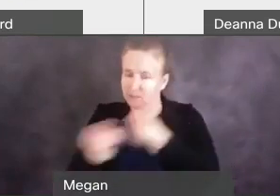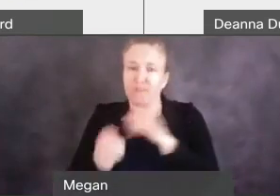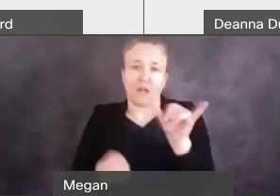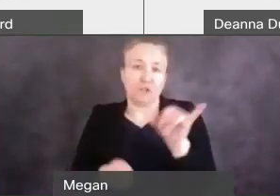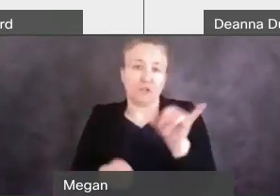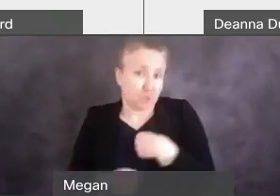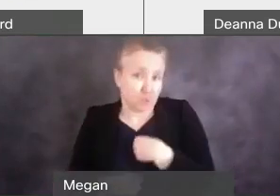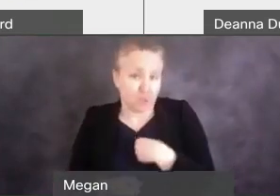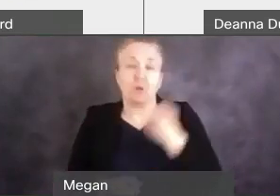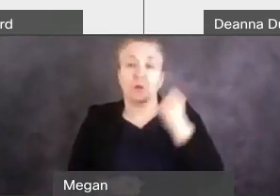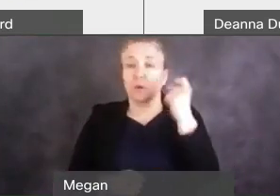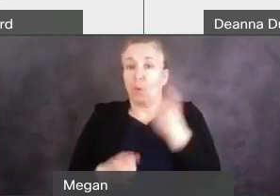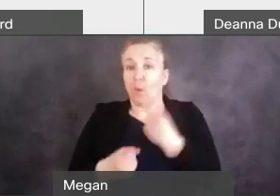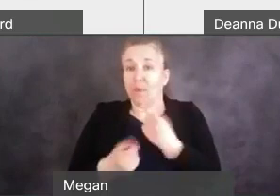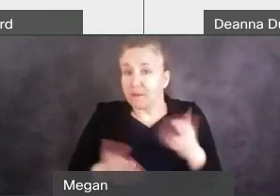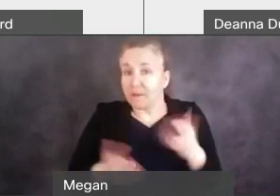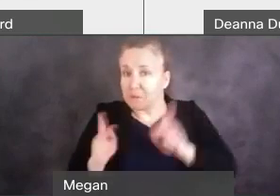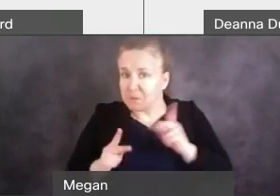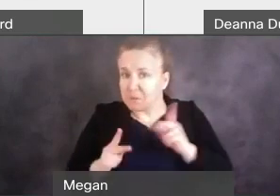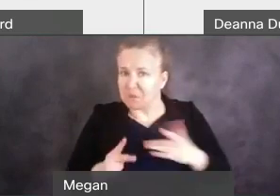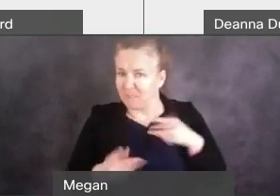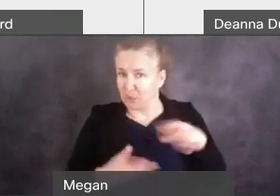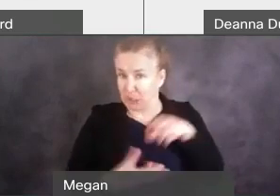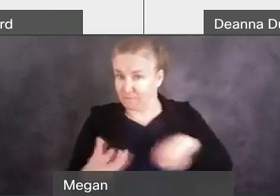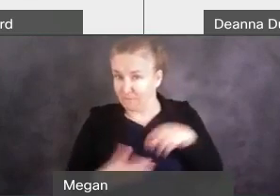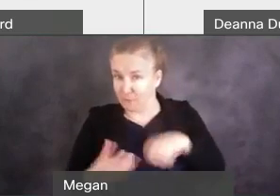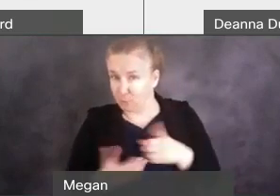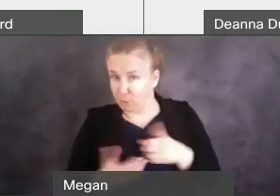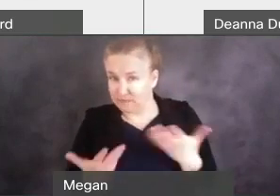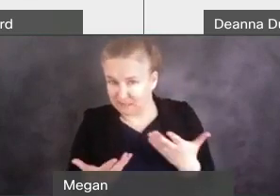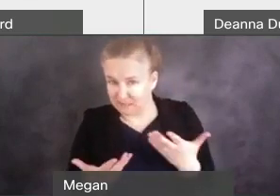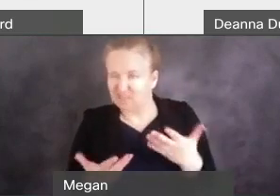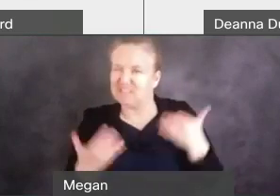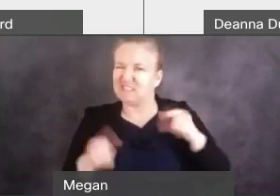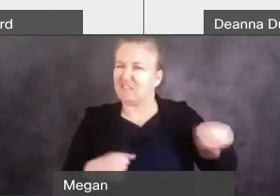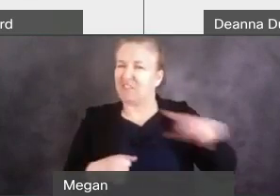One of the things that people find very confusing and still don't understand is if